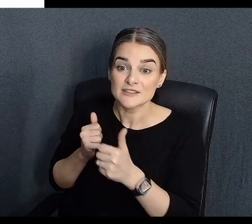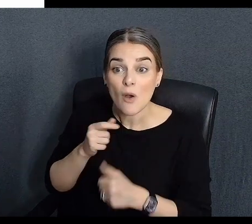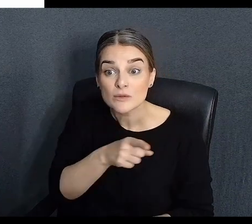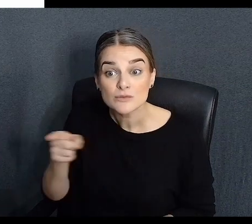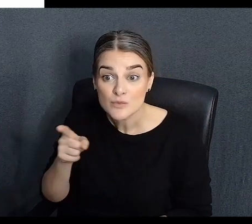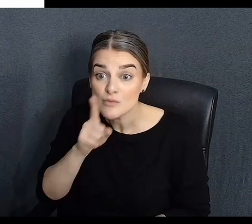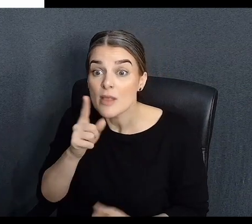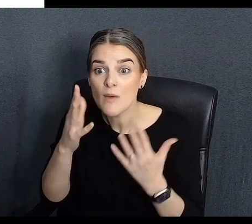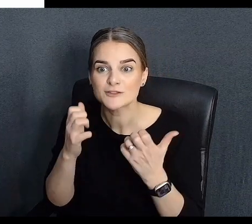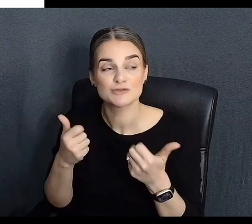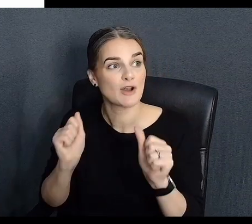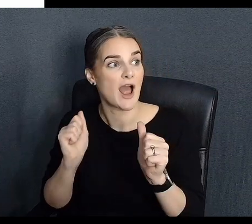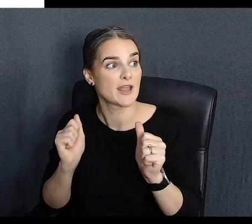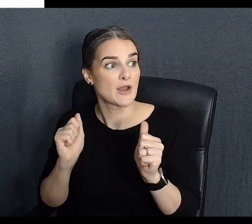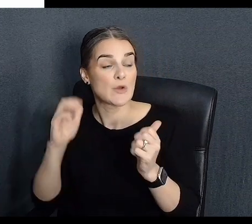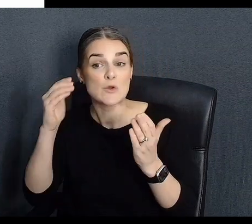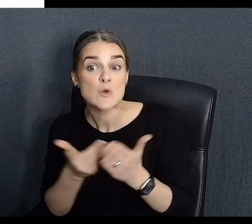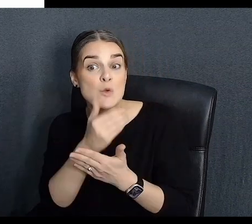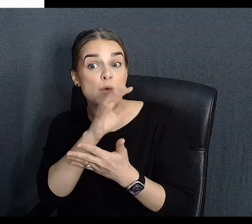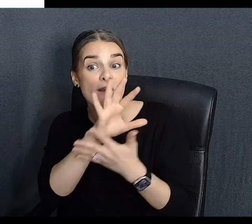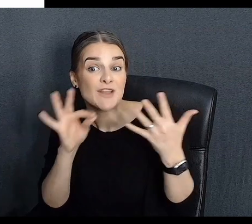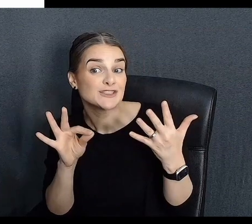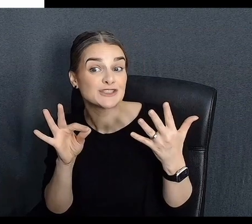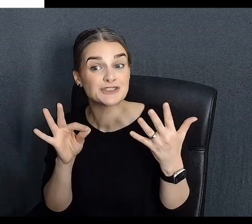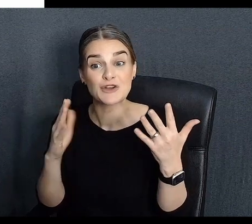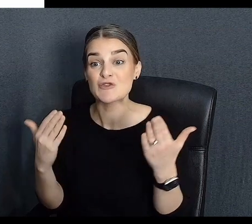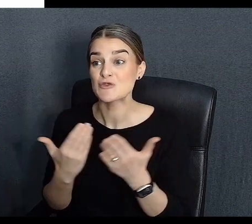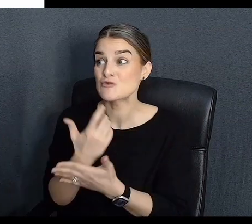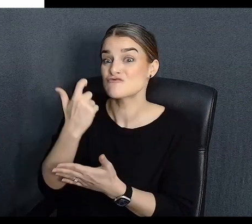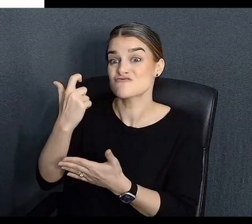the features of the latest model, it might be a good option to go and look